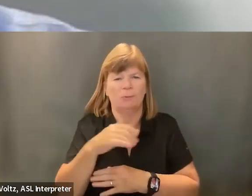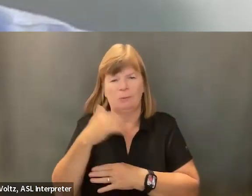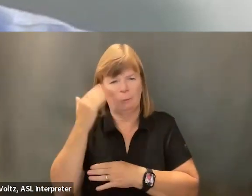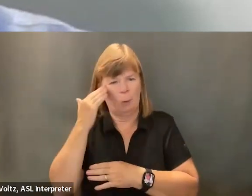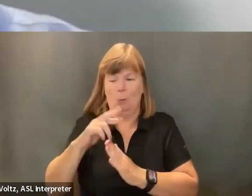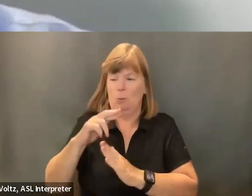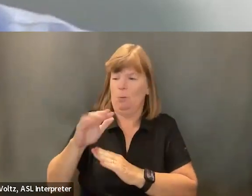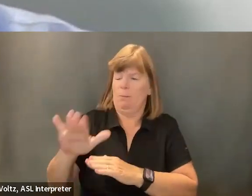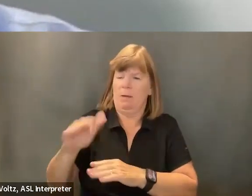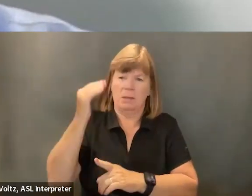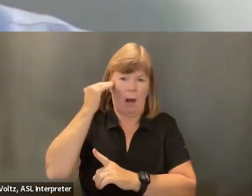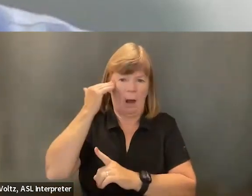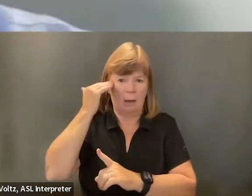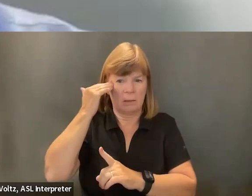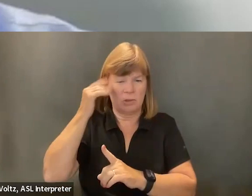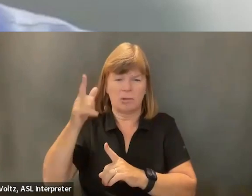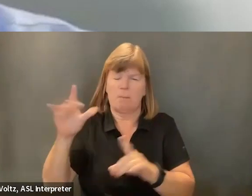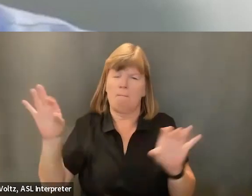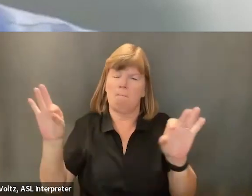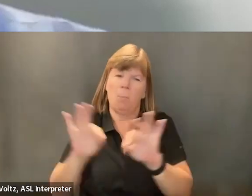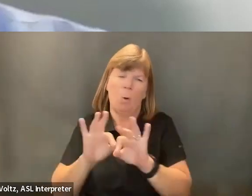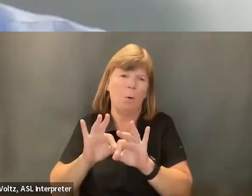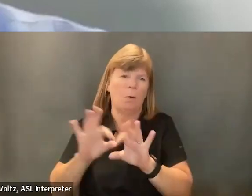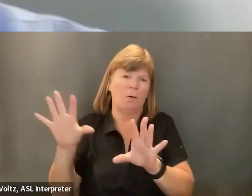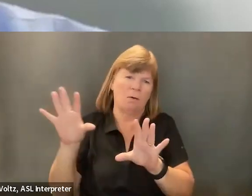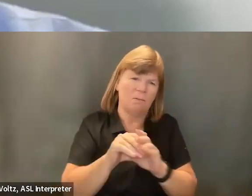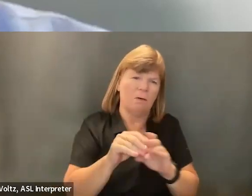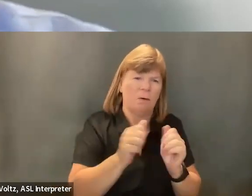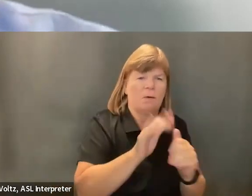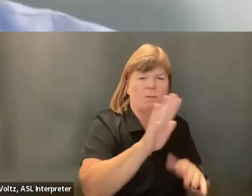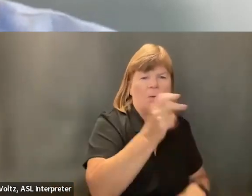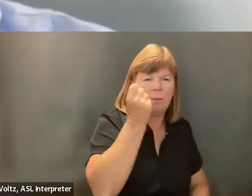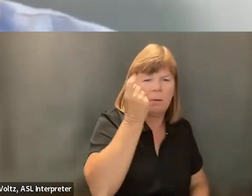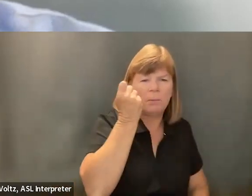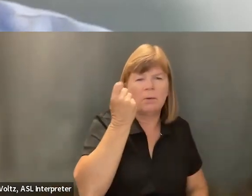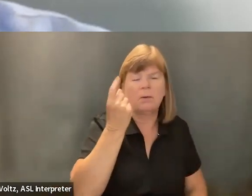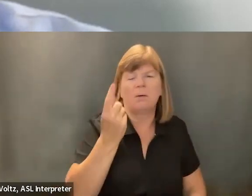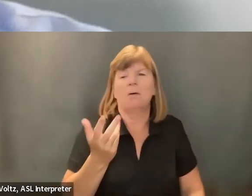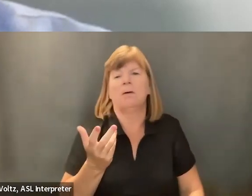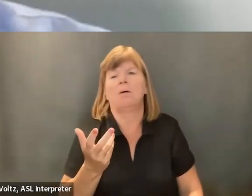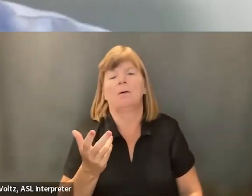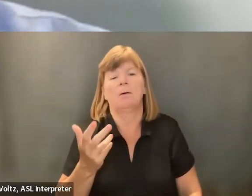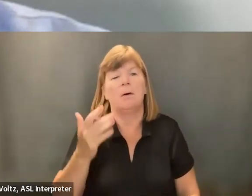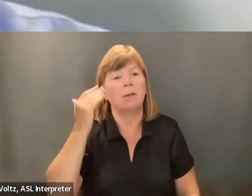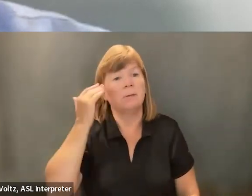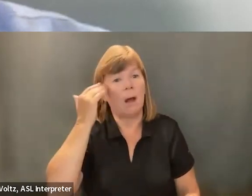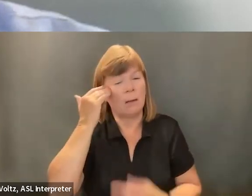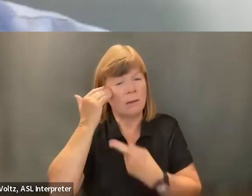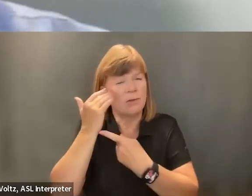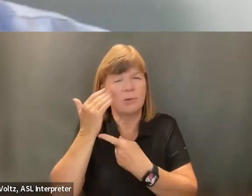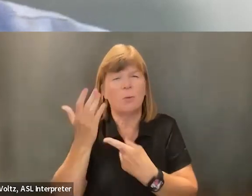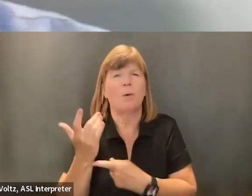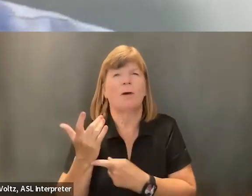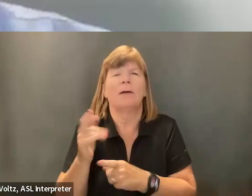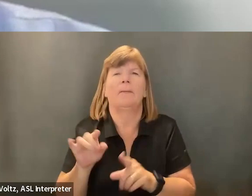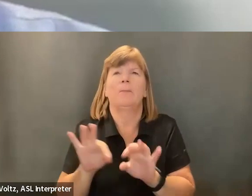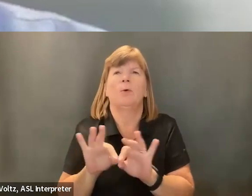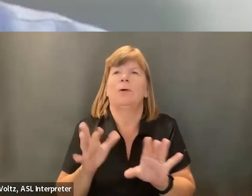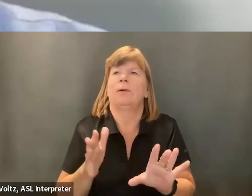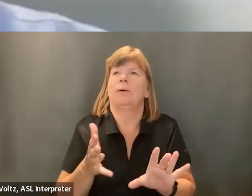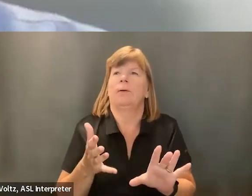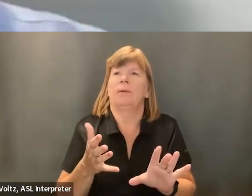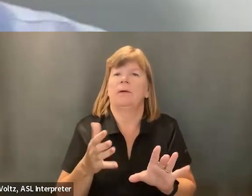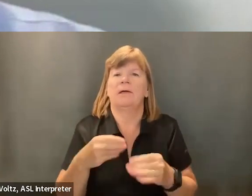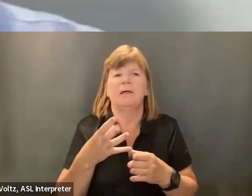in in comprehension and what what knowledge does for you is it it gives you an initial start at